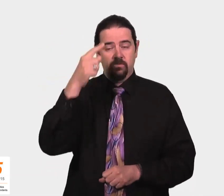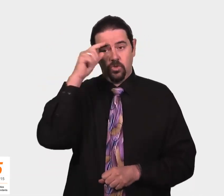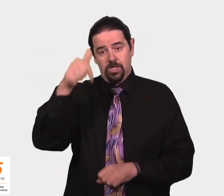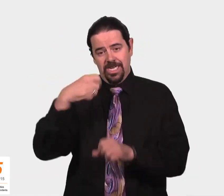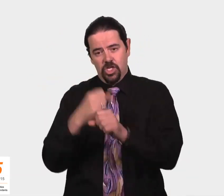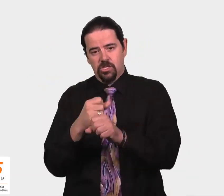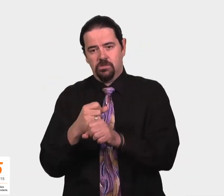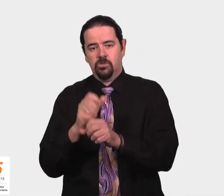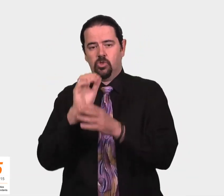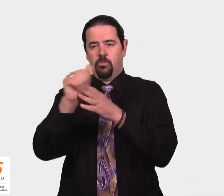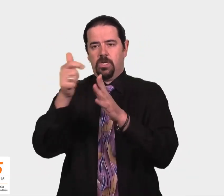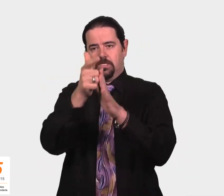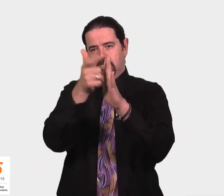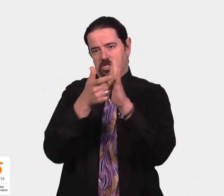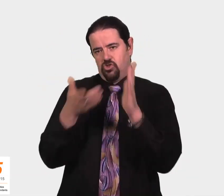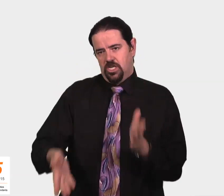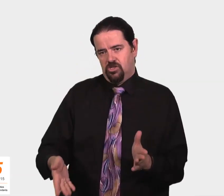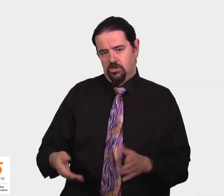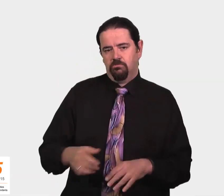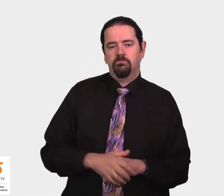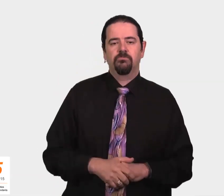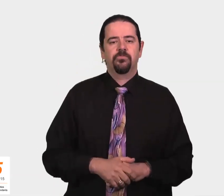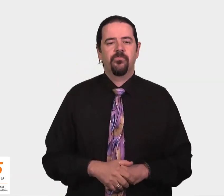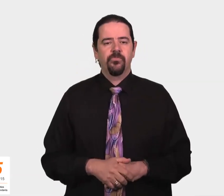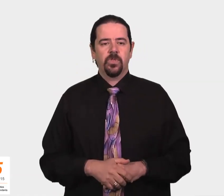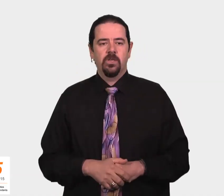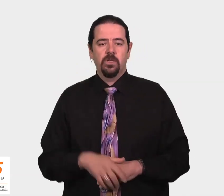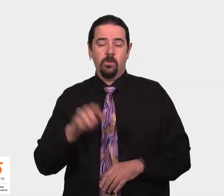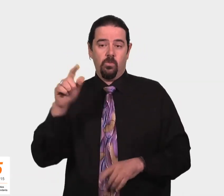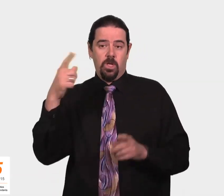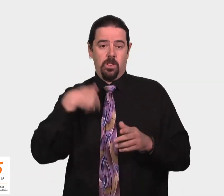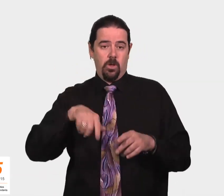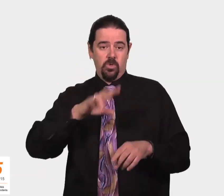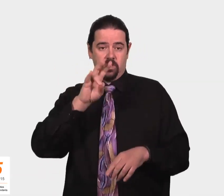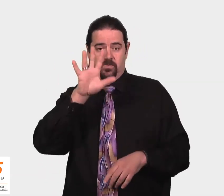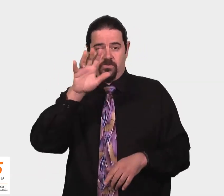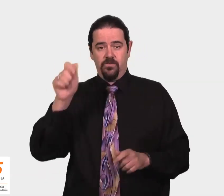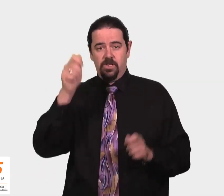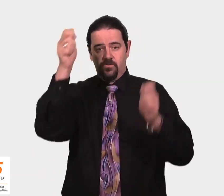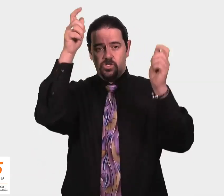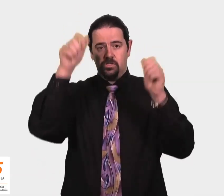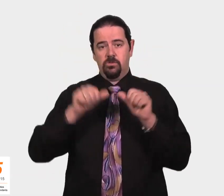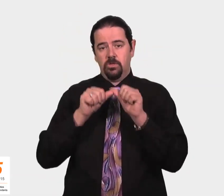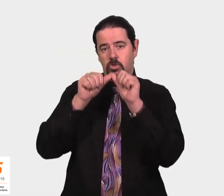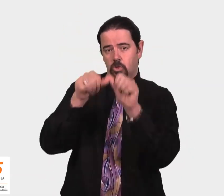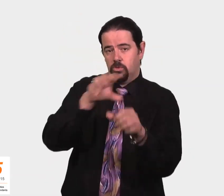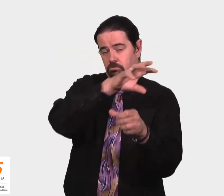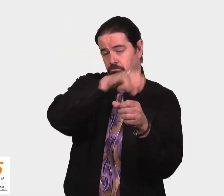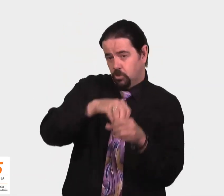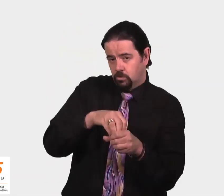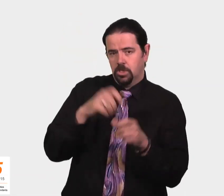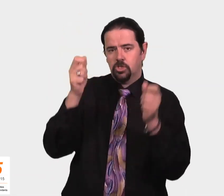to pass this legislation. While our 75th anniversary will include a celebration of